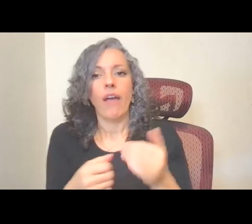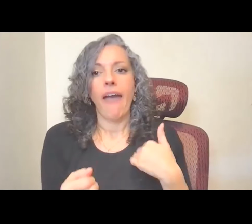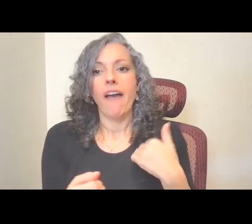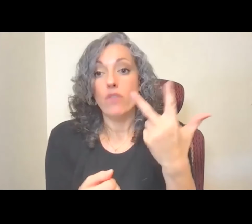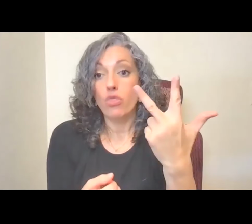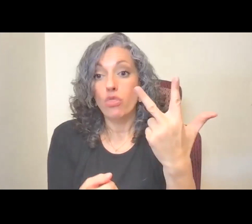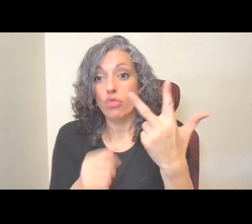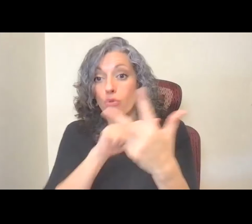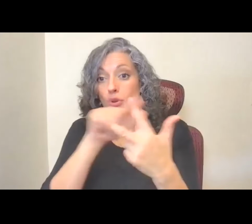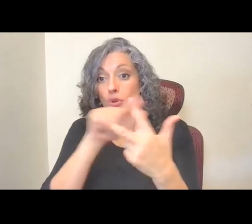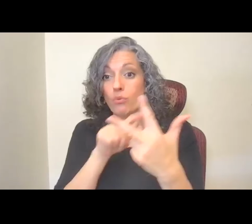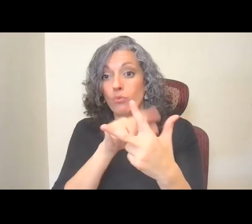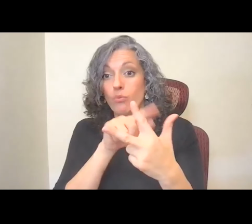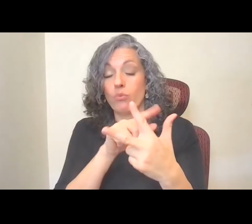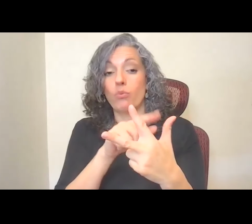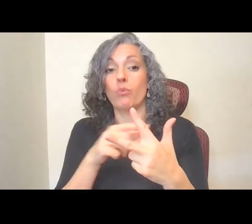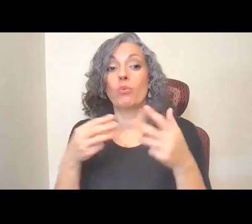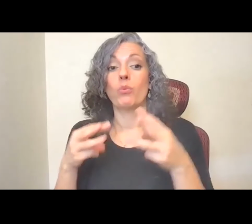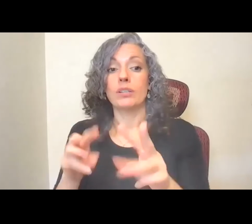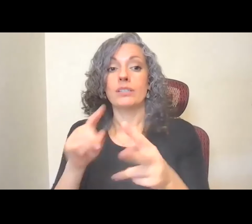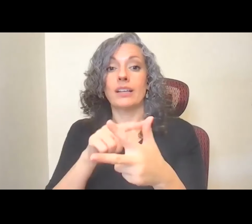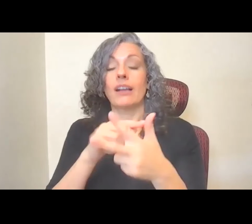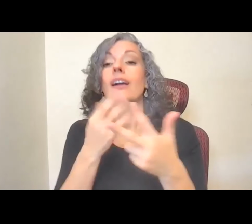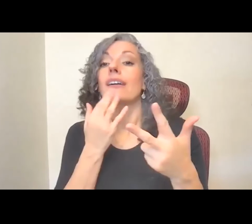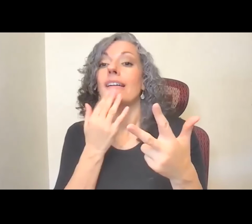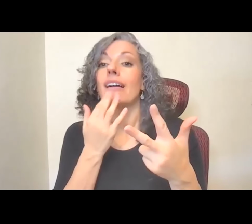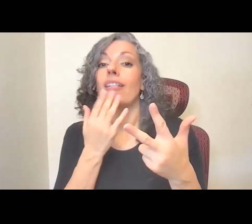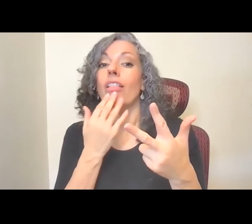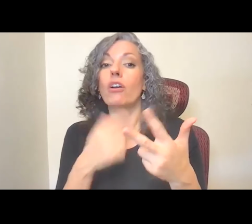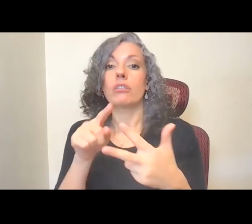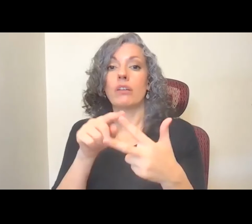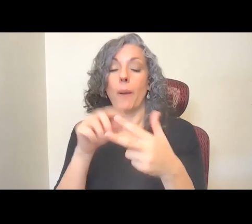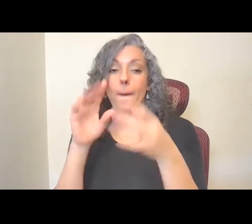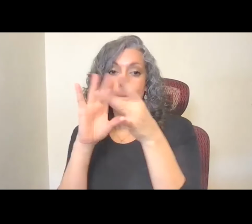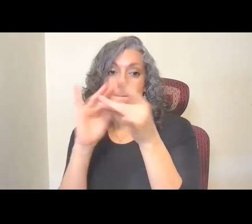I have the color of the text, and I have a message with a small icon, and all combined